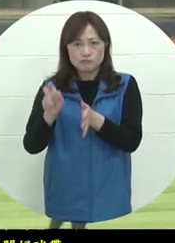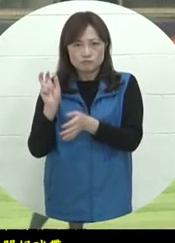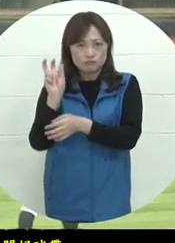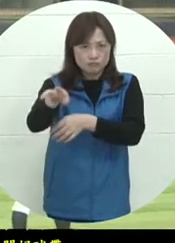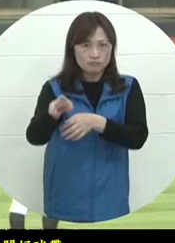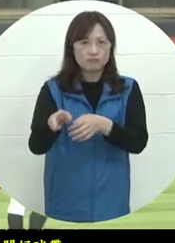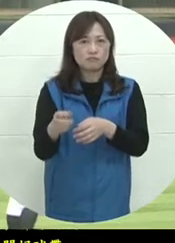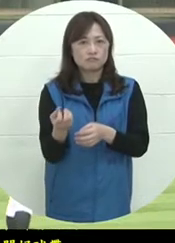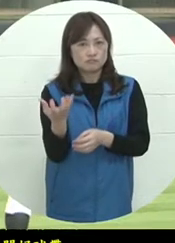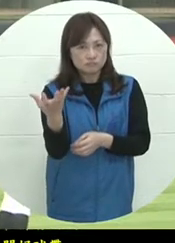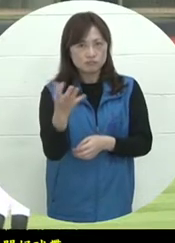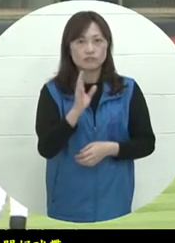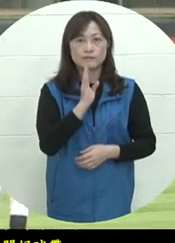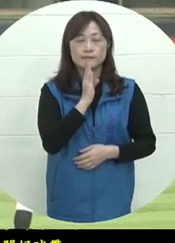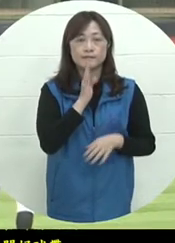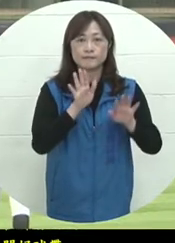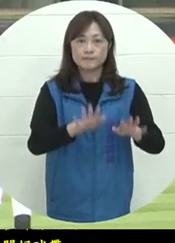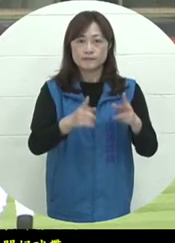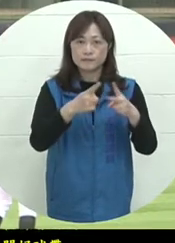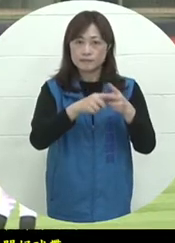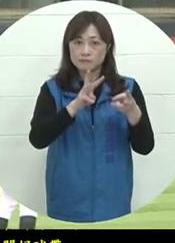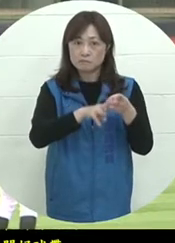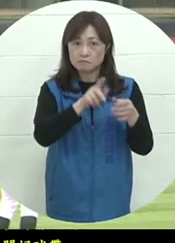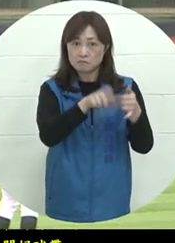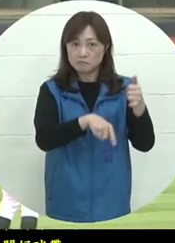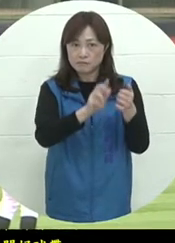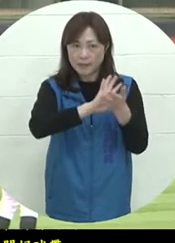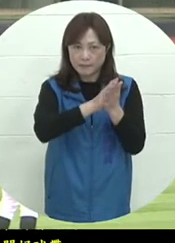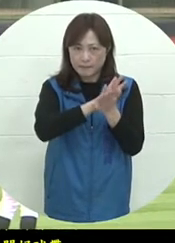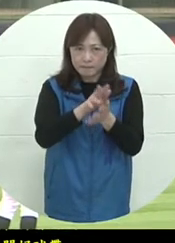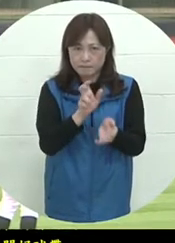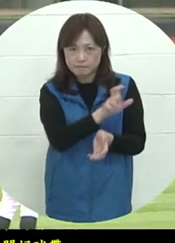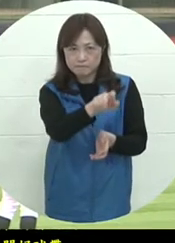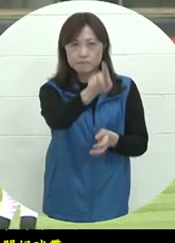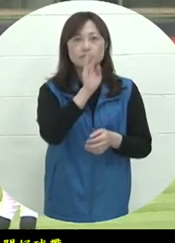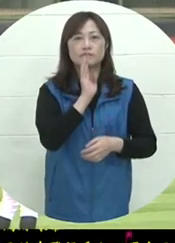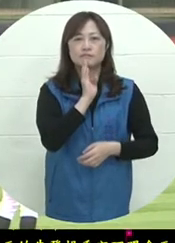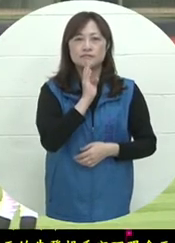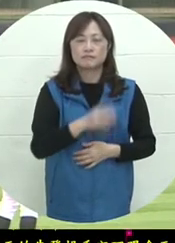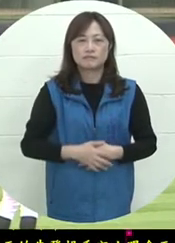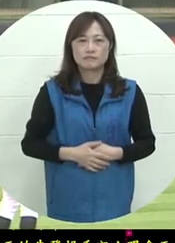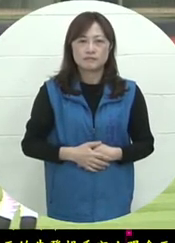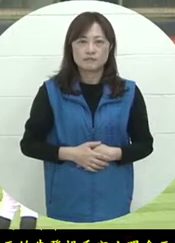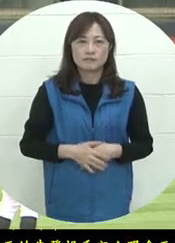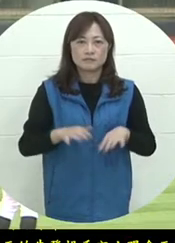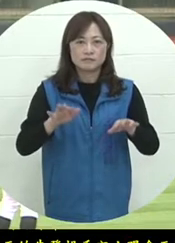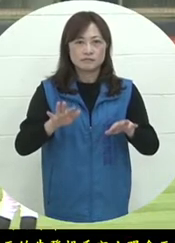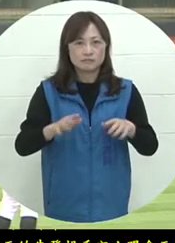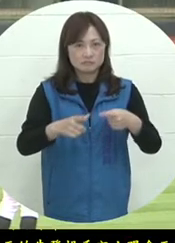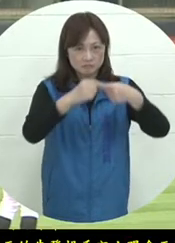. Today's Oda is a changeup pitcher and seems to be in the first place . It is good to master a situation in